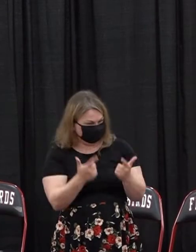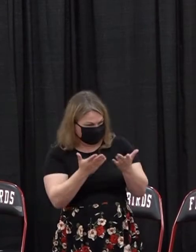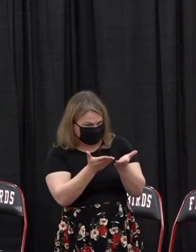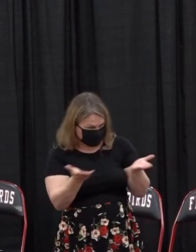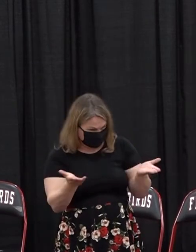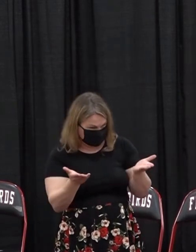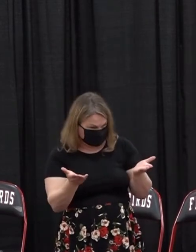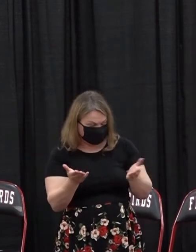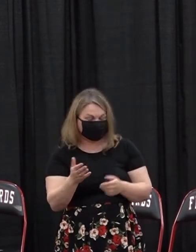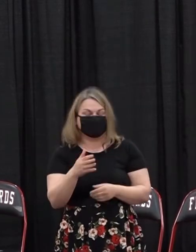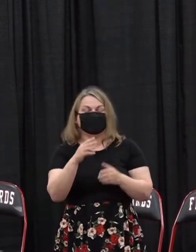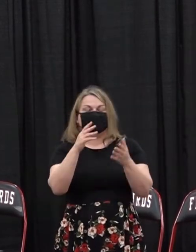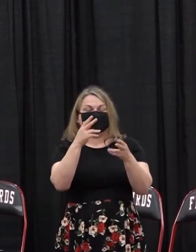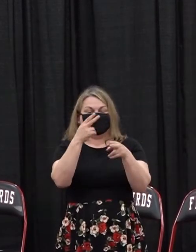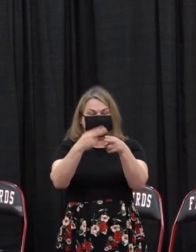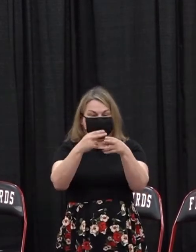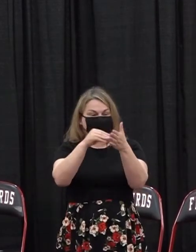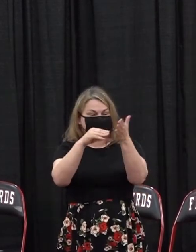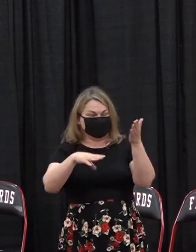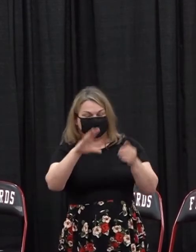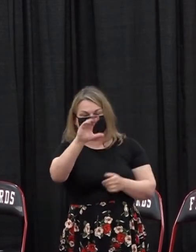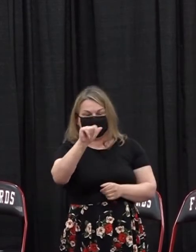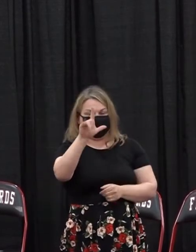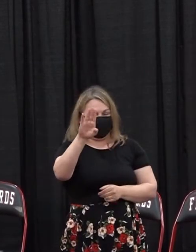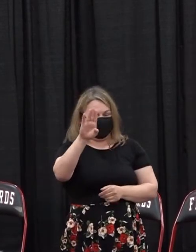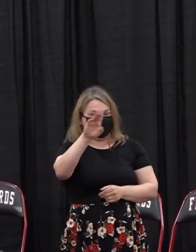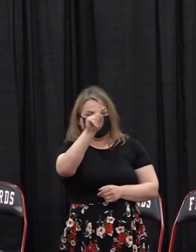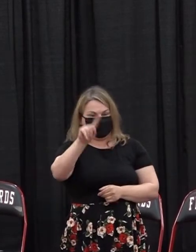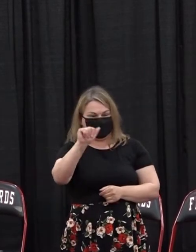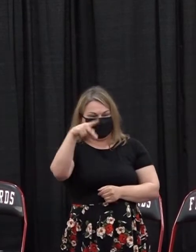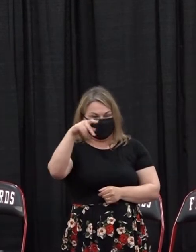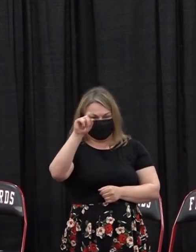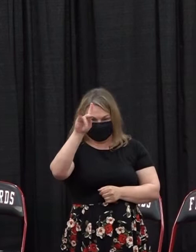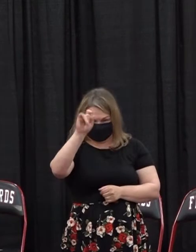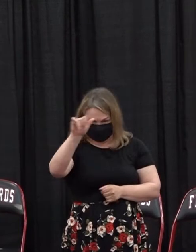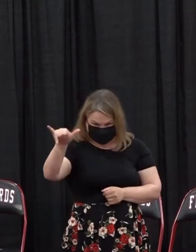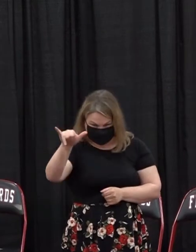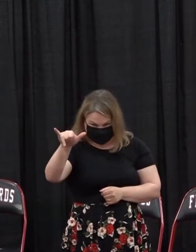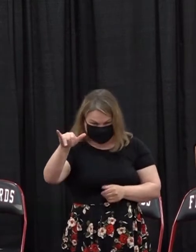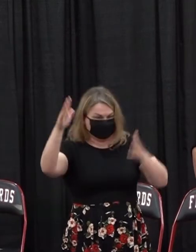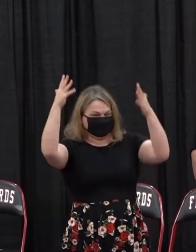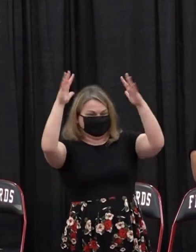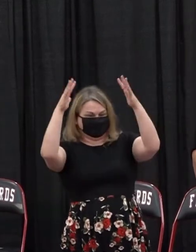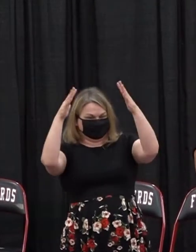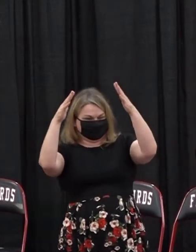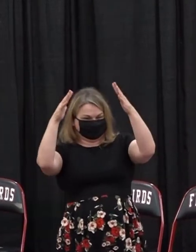And this student has met all of these requirements. This student is Caleb Zapadinsky.